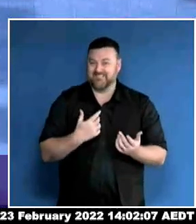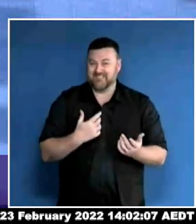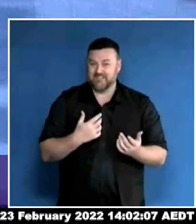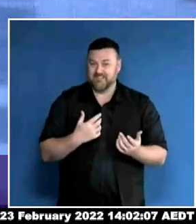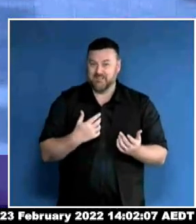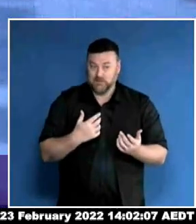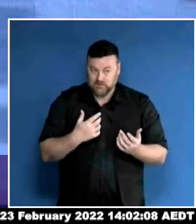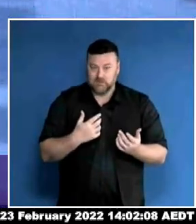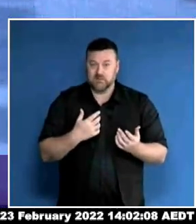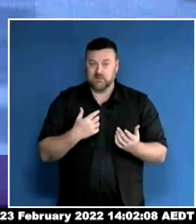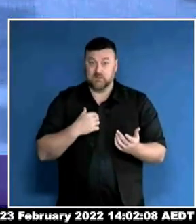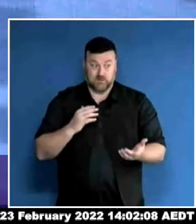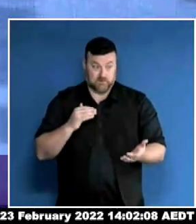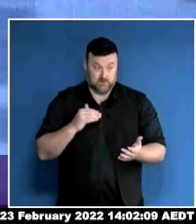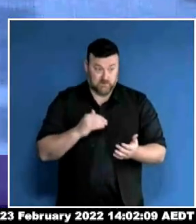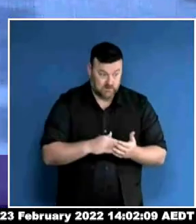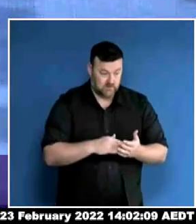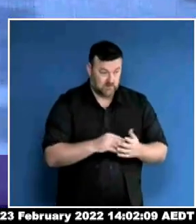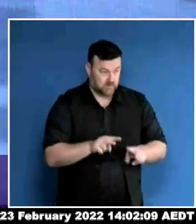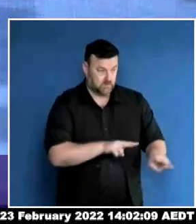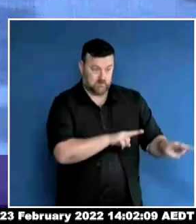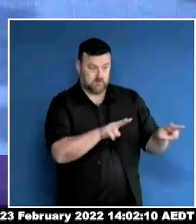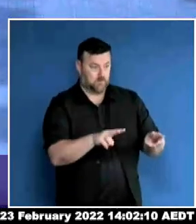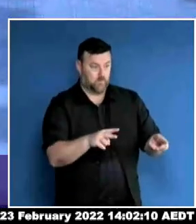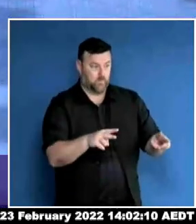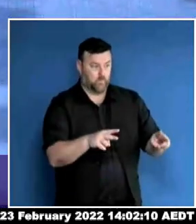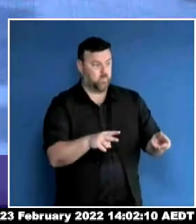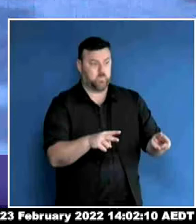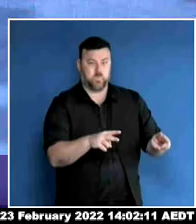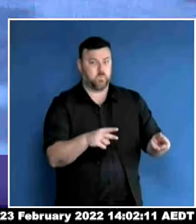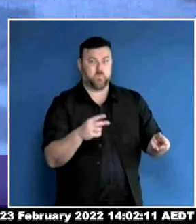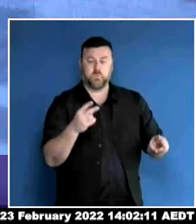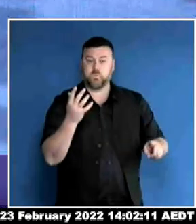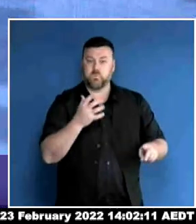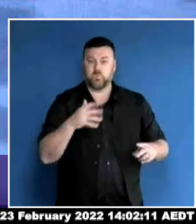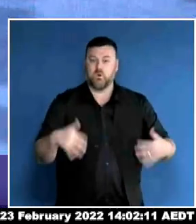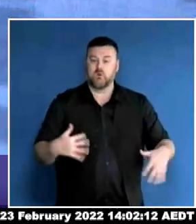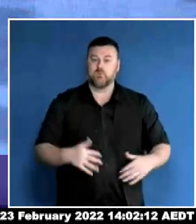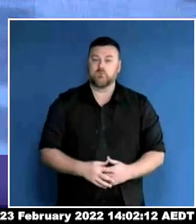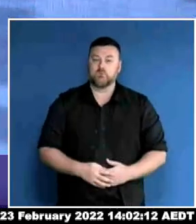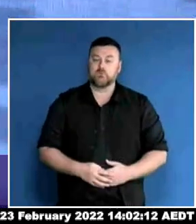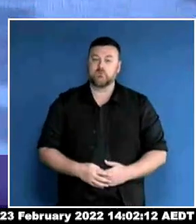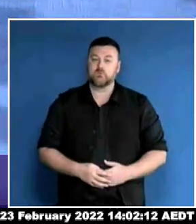On that first day, you had to - when you left work, what, you sat on a park